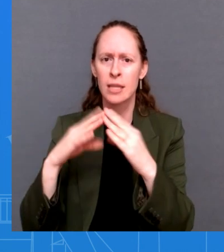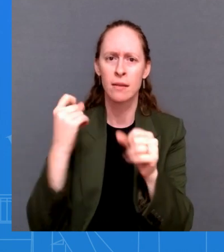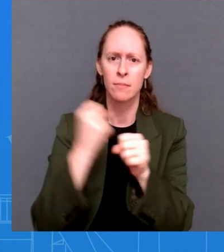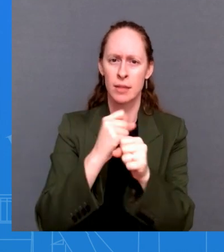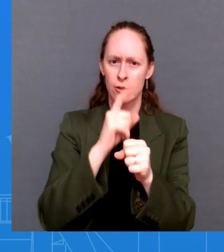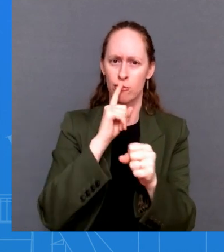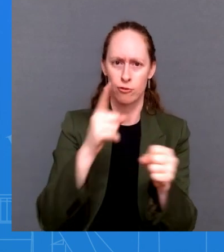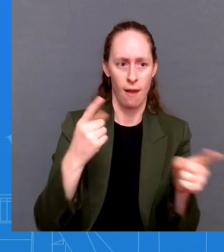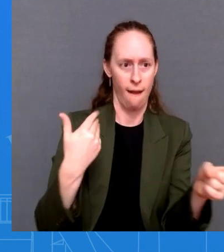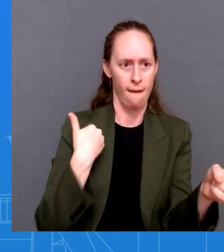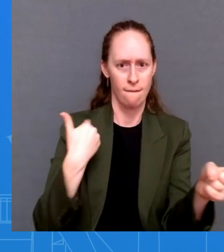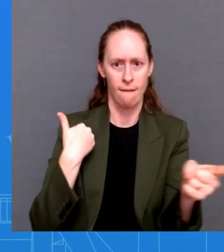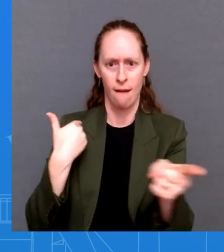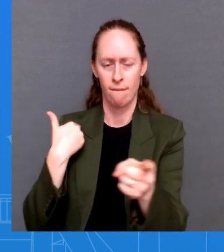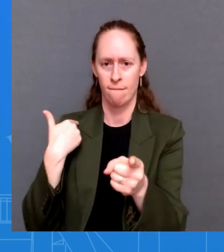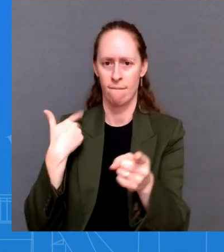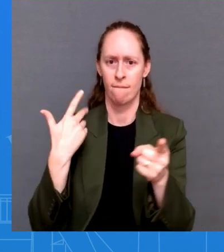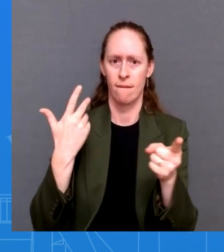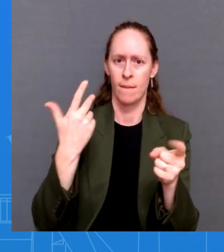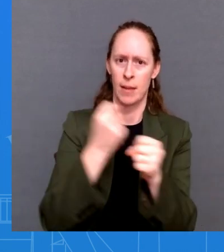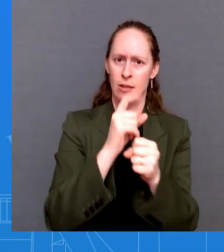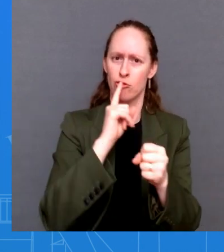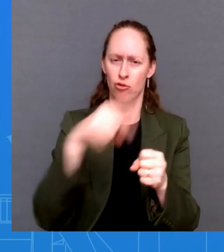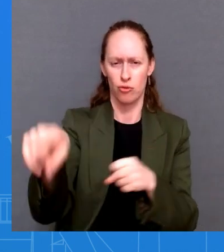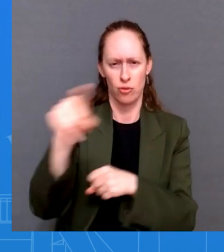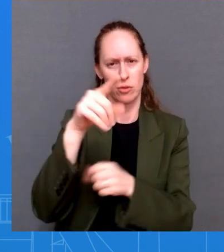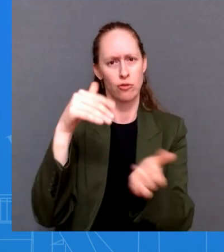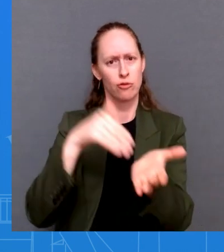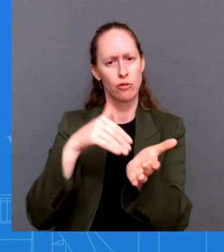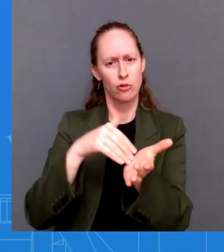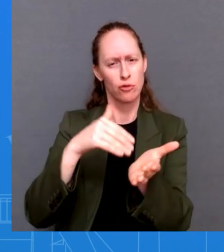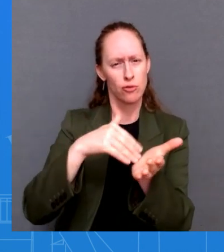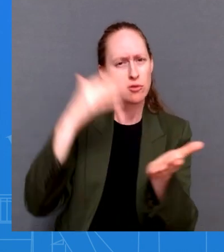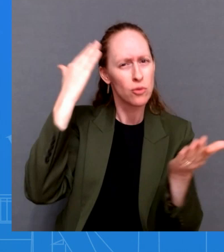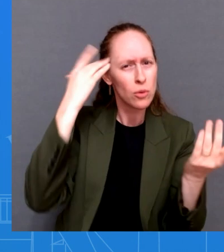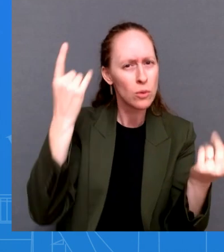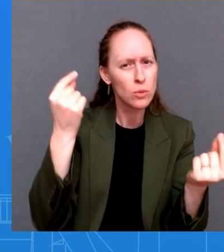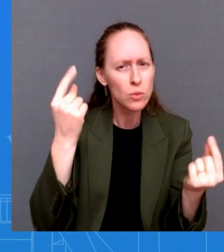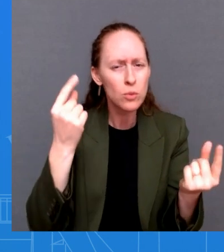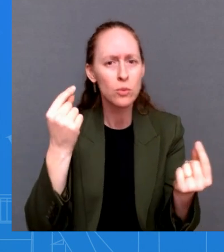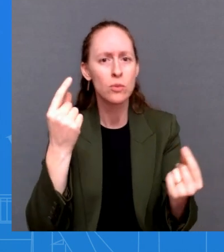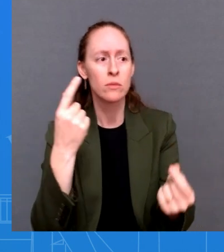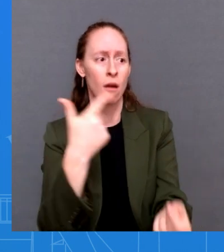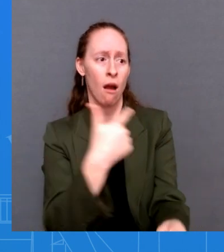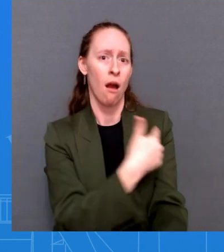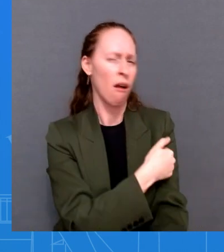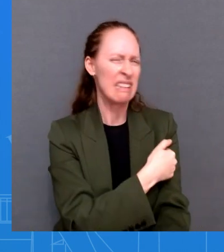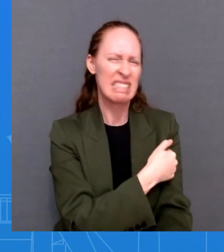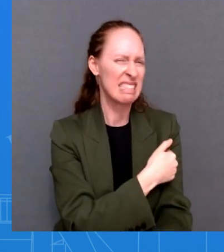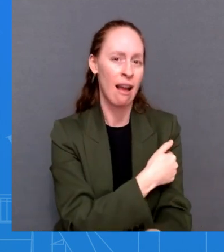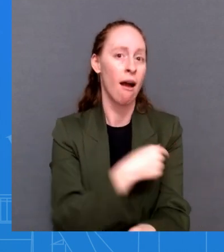We will also continue to do everything in our power to address needs on the ground and adapt our response as needed